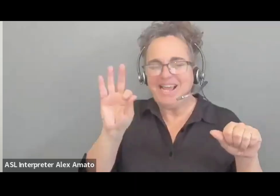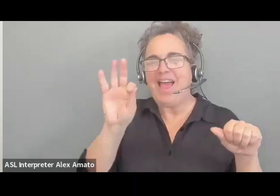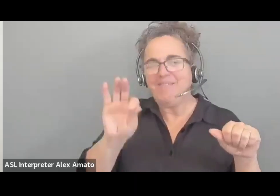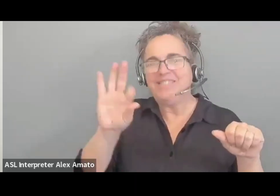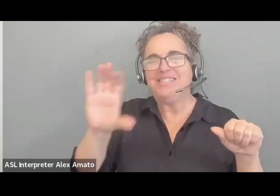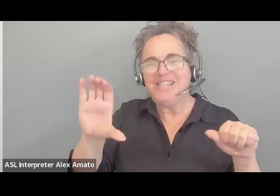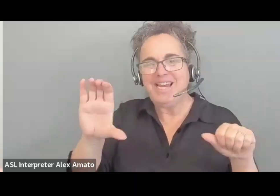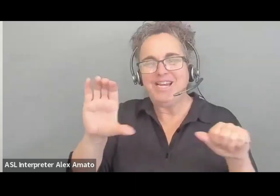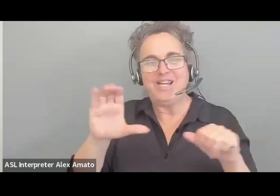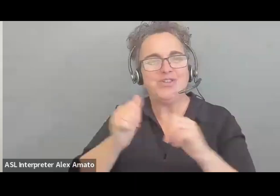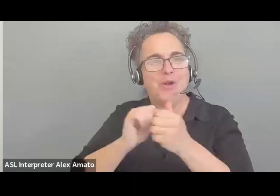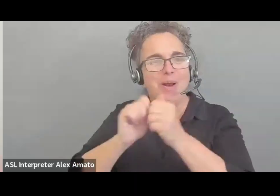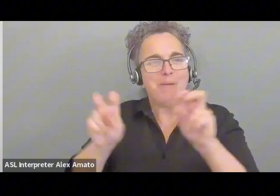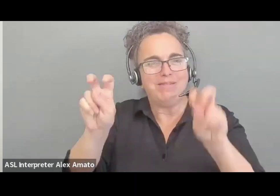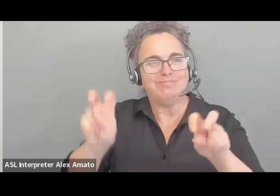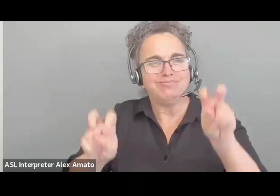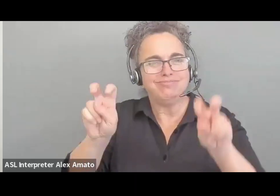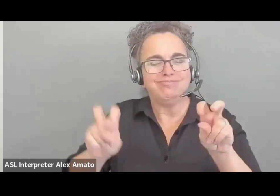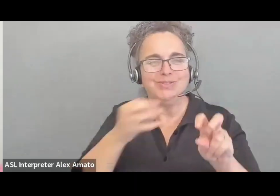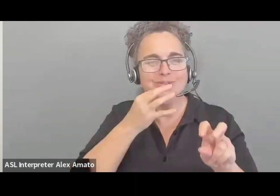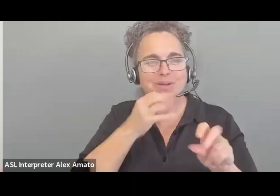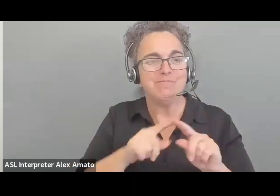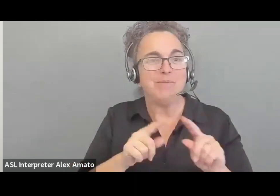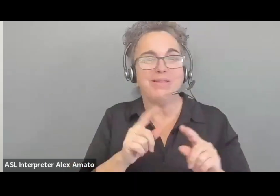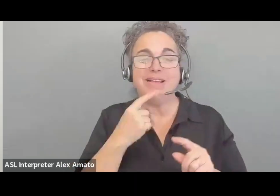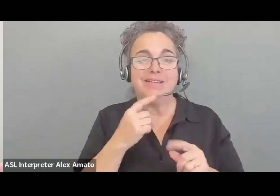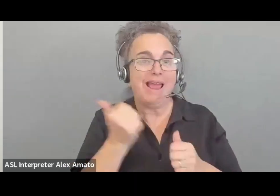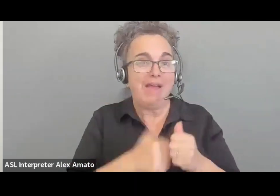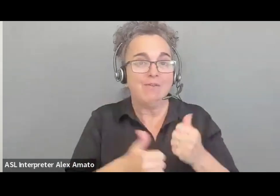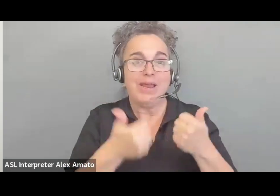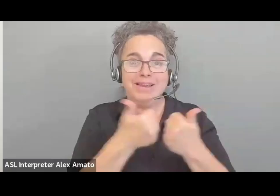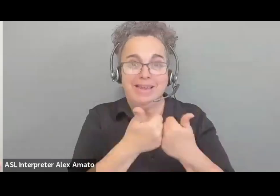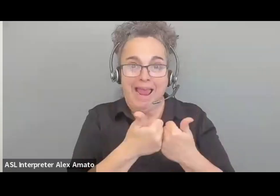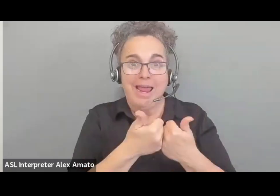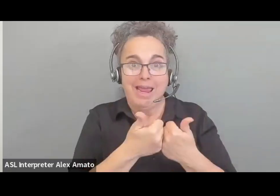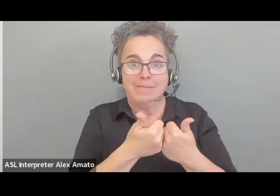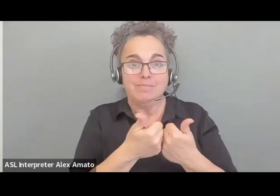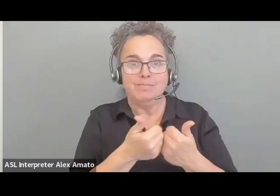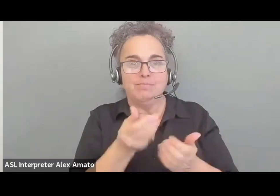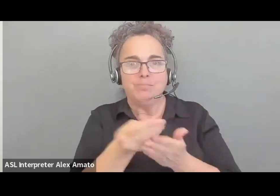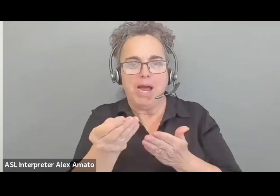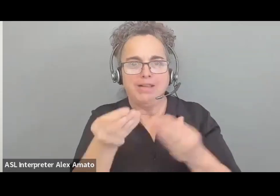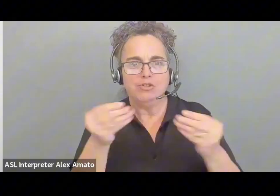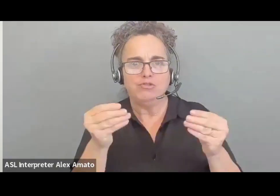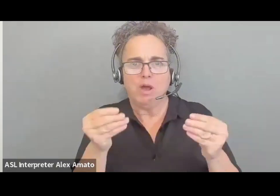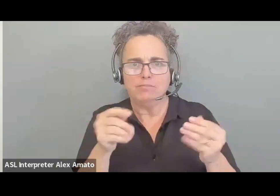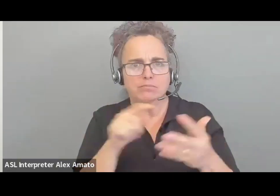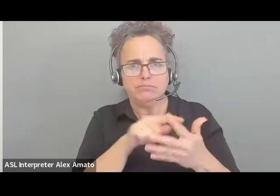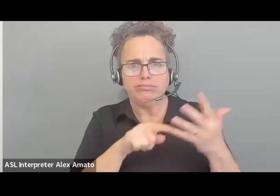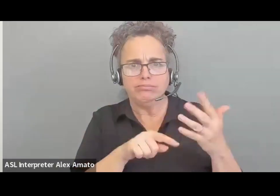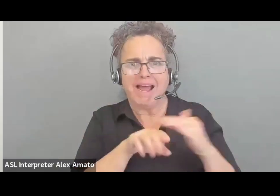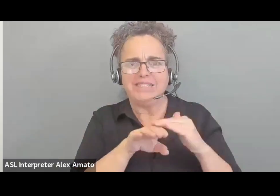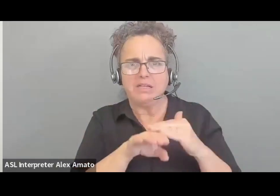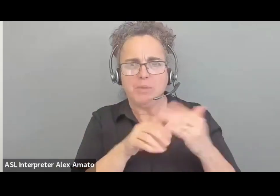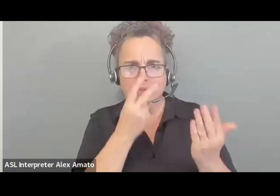They've created tags to say every game that's purchased in the shop, what accessibility features are part of those games, so people know about them in the first place?